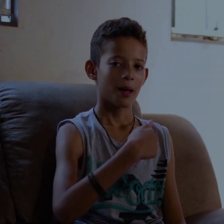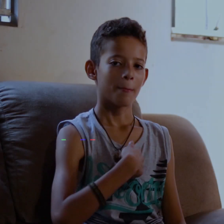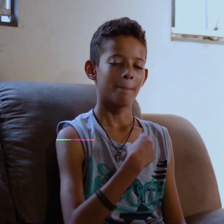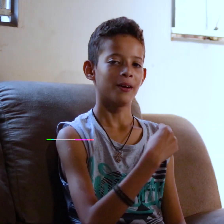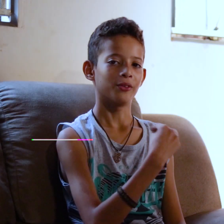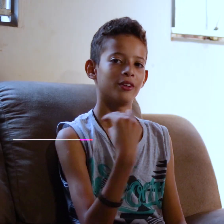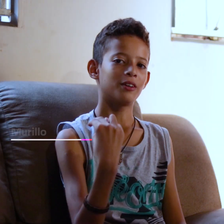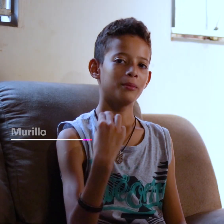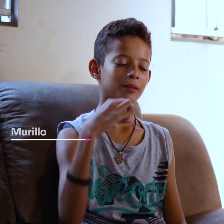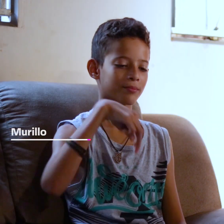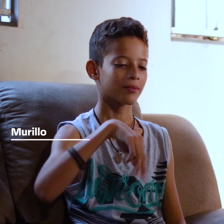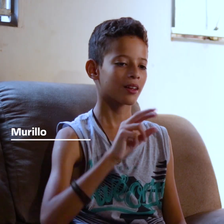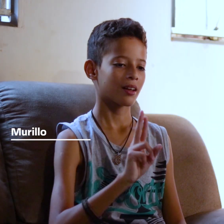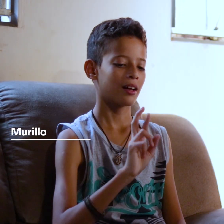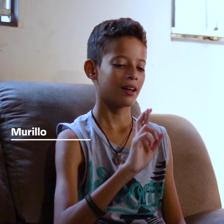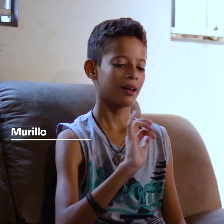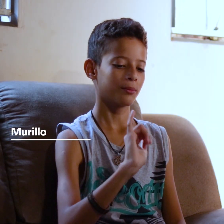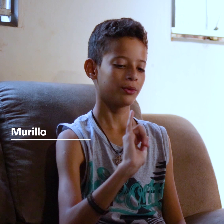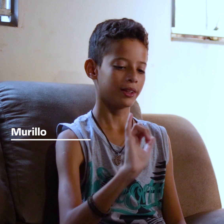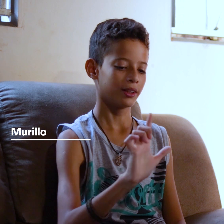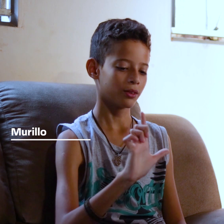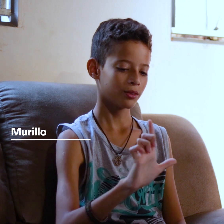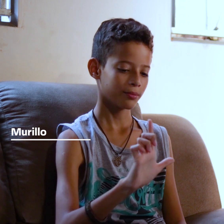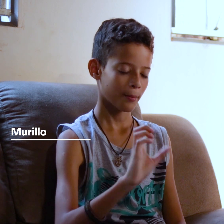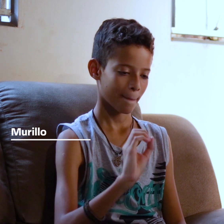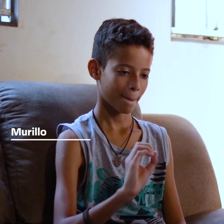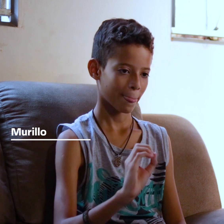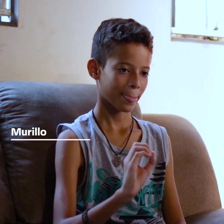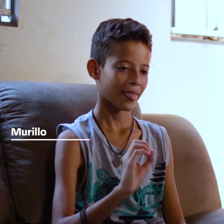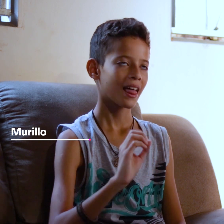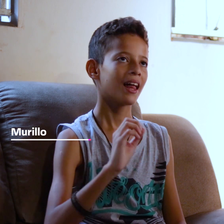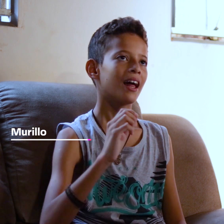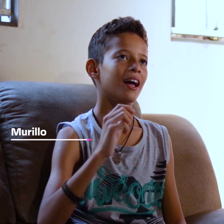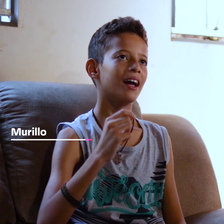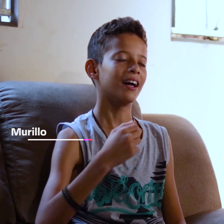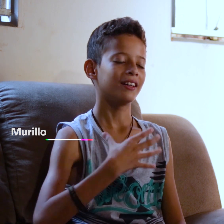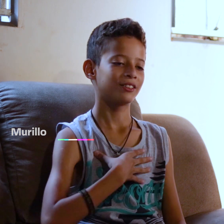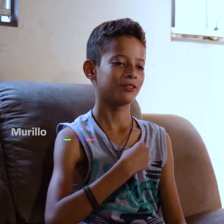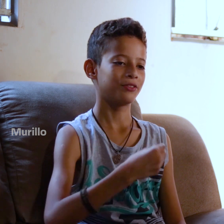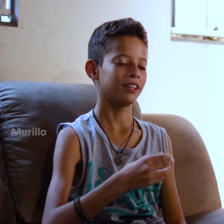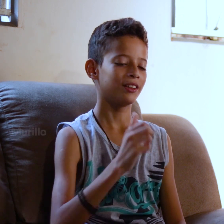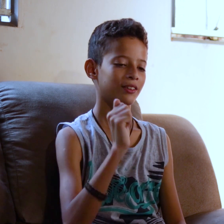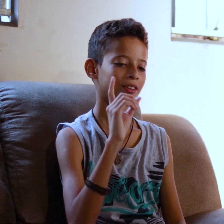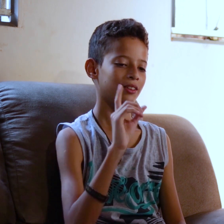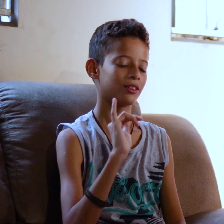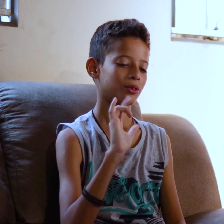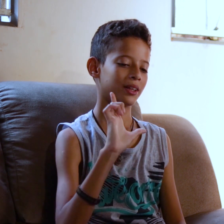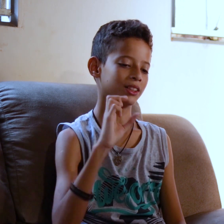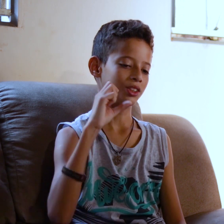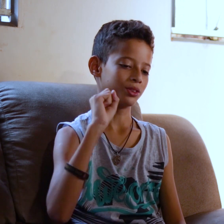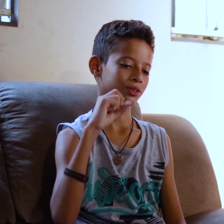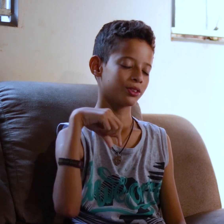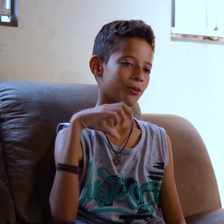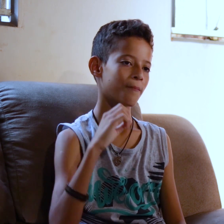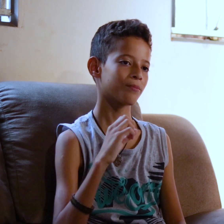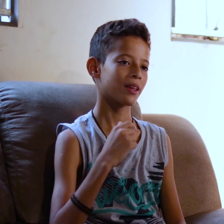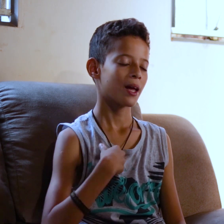[MURILLO] My name is Murillo. I'm Adilson's son.